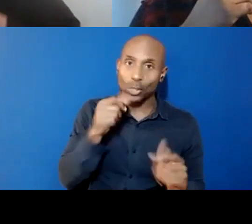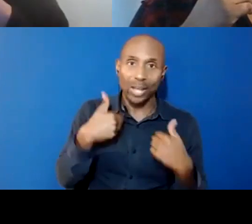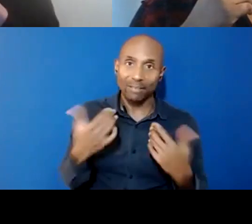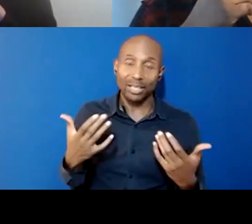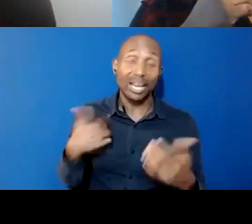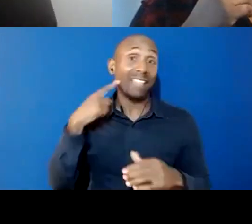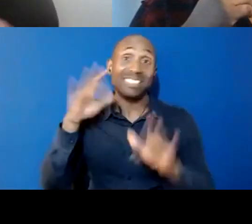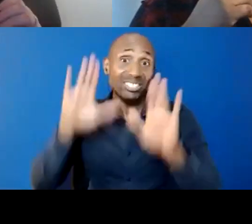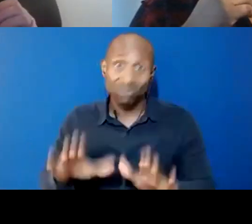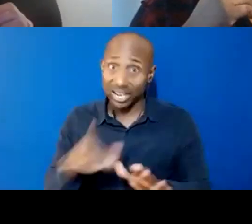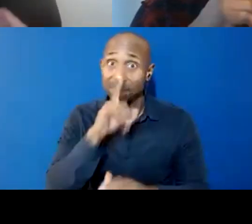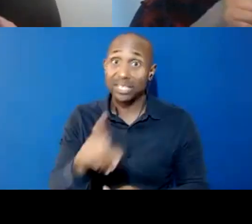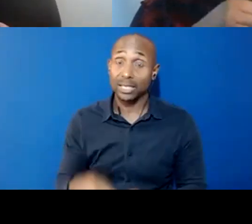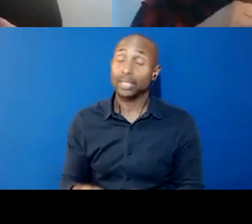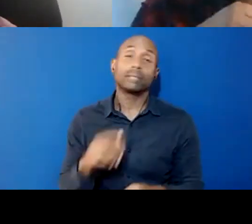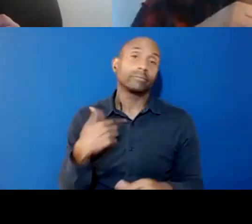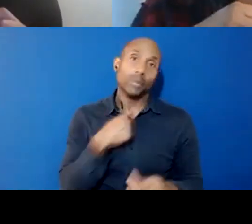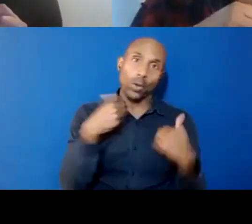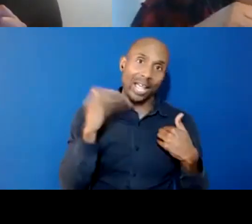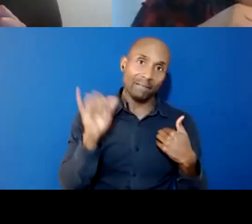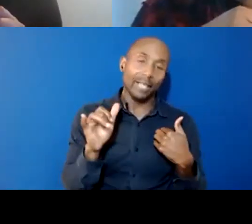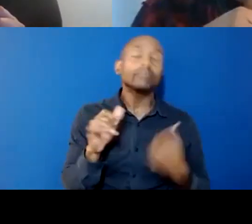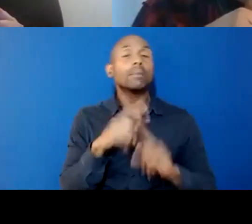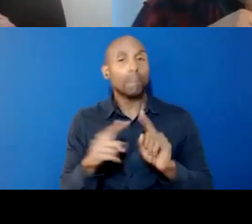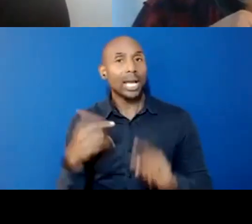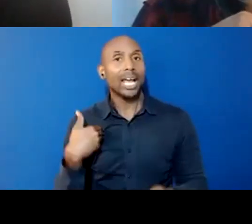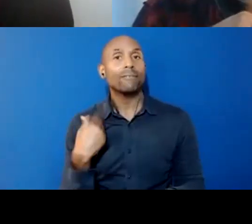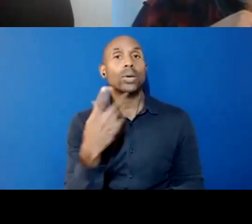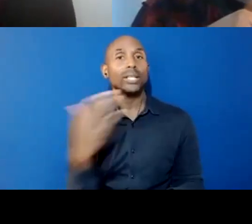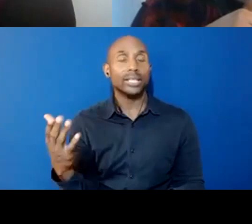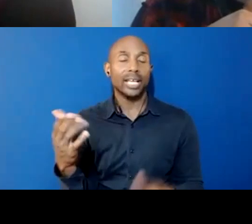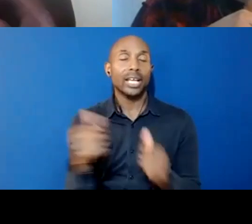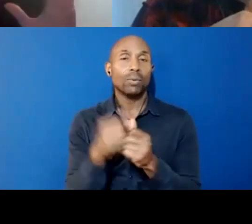We had a similar thing where there was an international education scholarship, so we